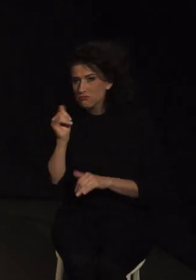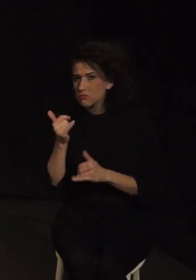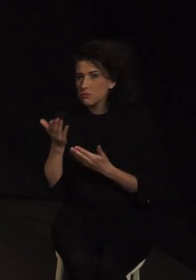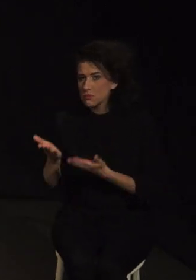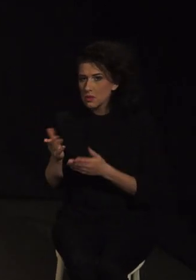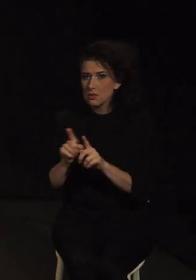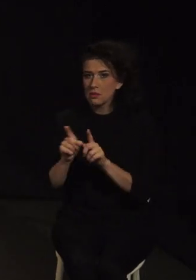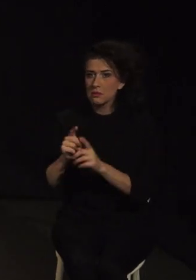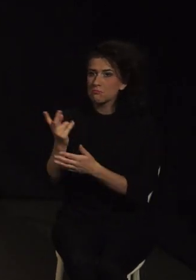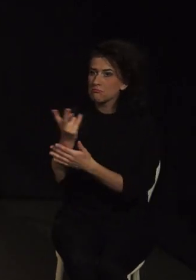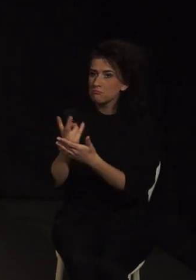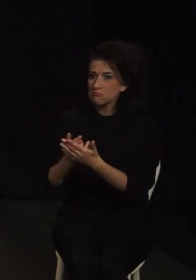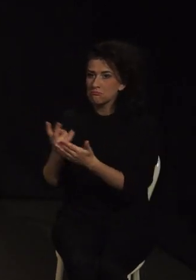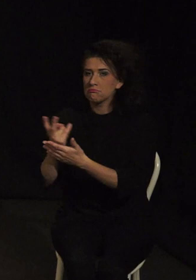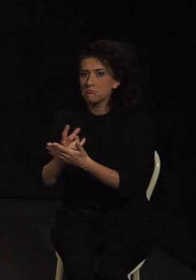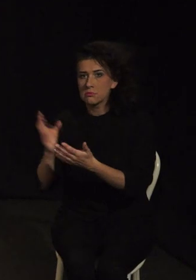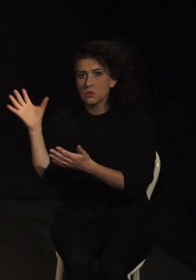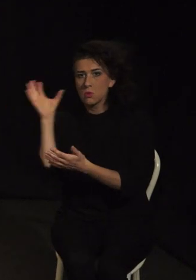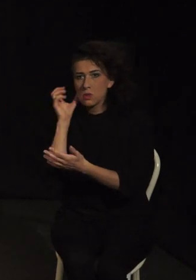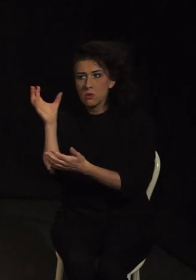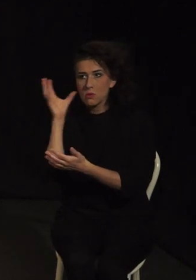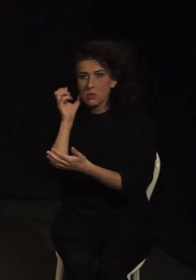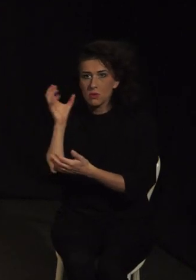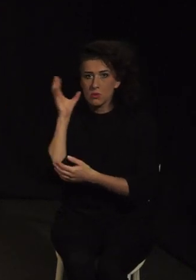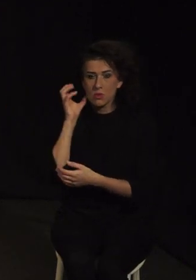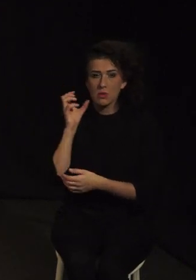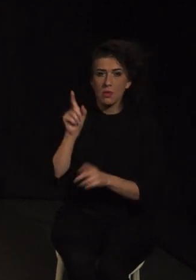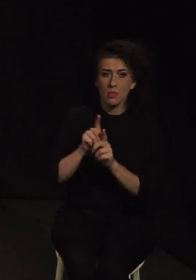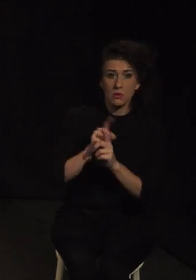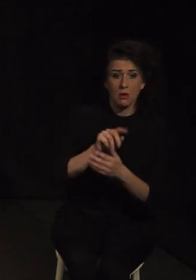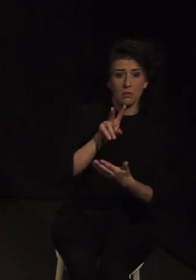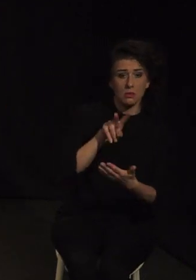we should hear them as our interpretation.